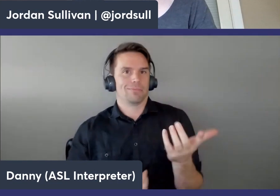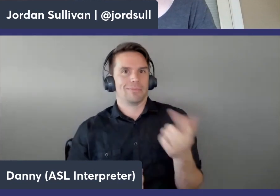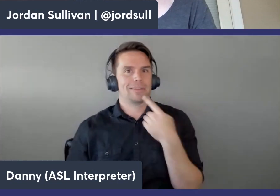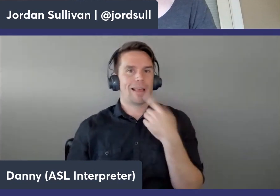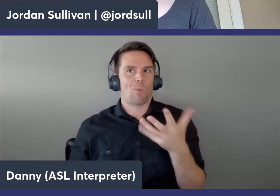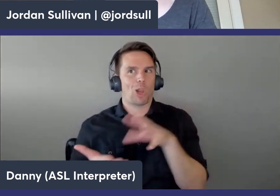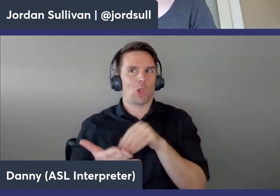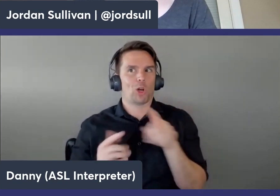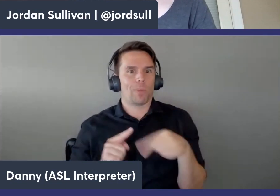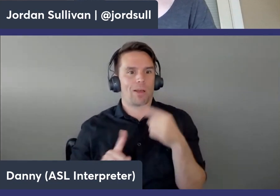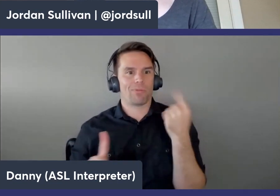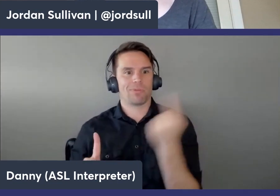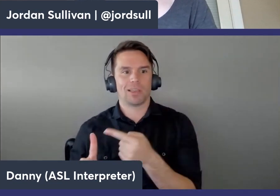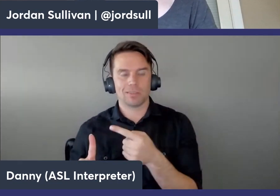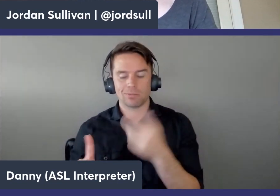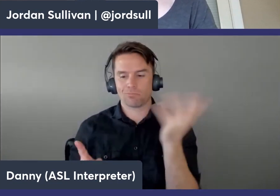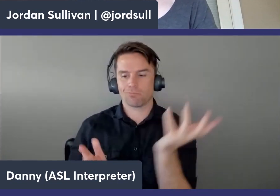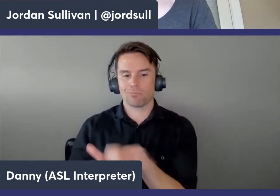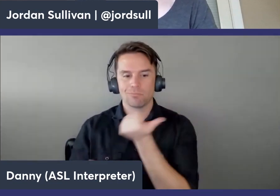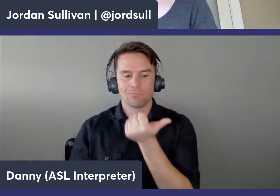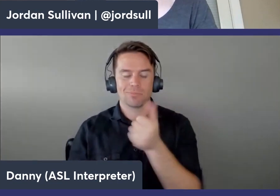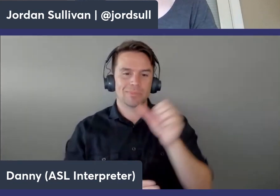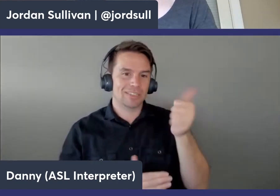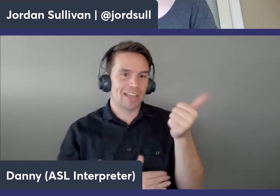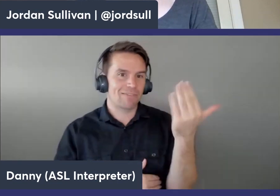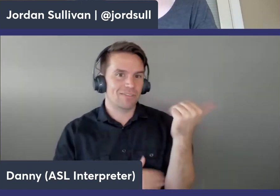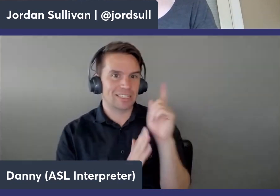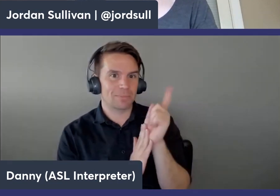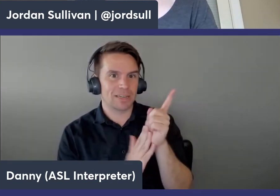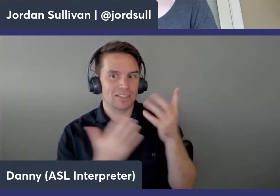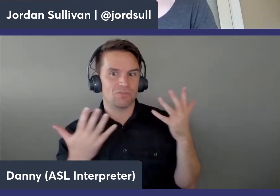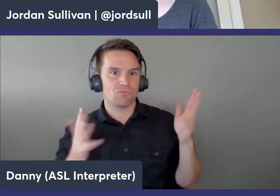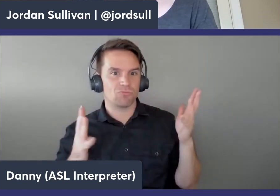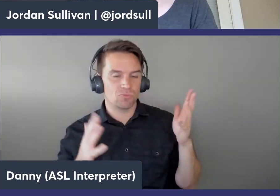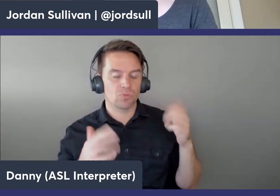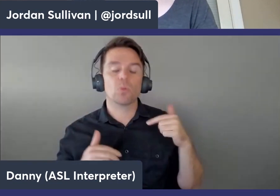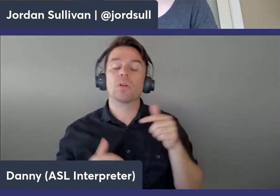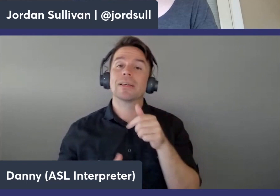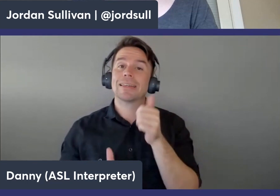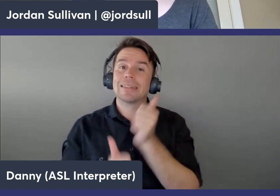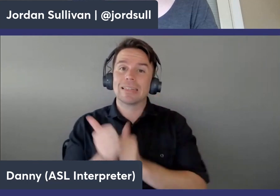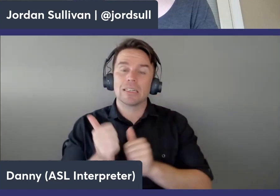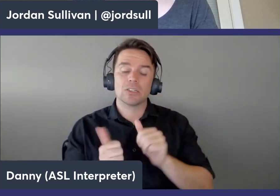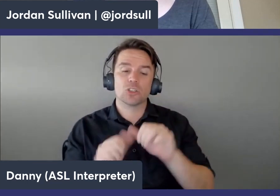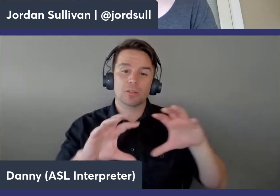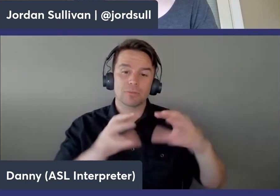You know, each module's only like 10 or 15 minutes. They build on each other in terms of teaching,